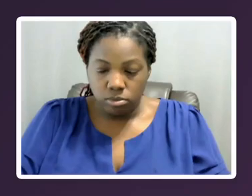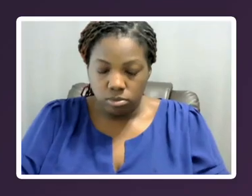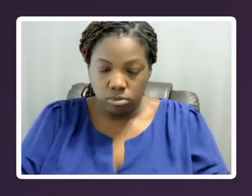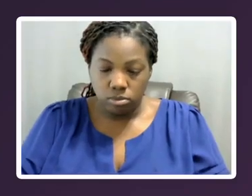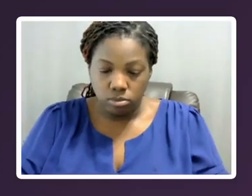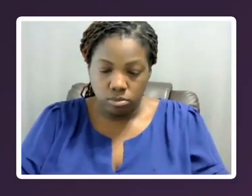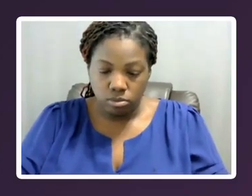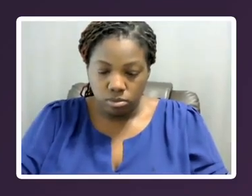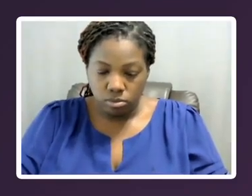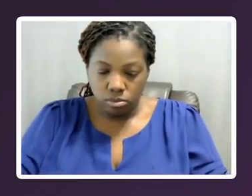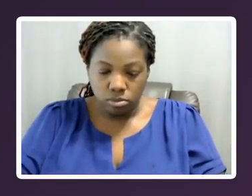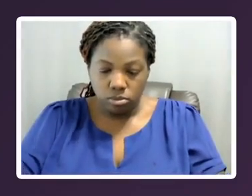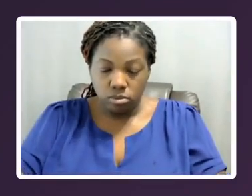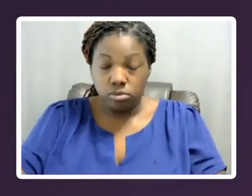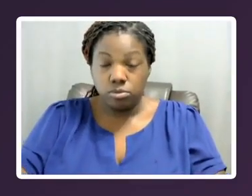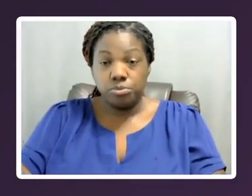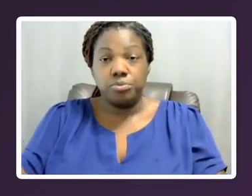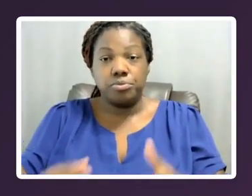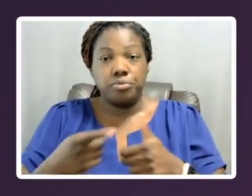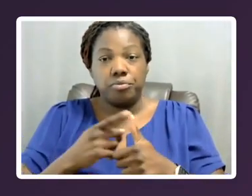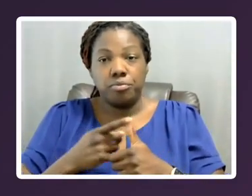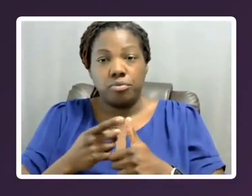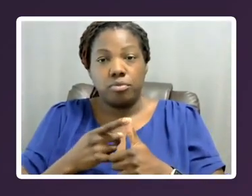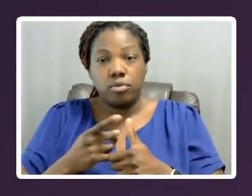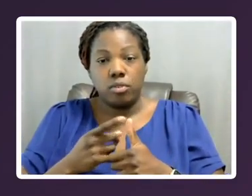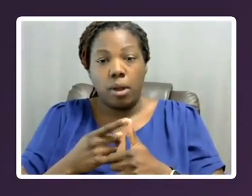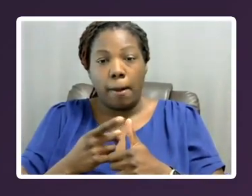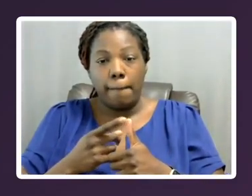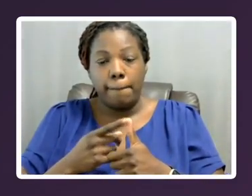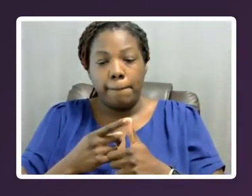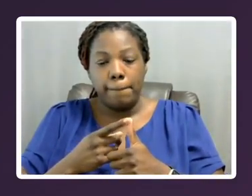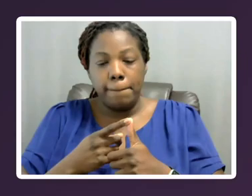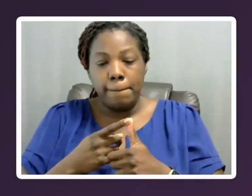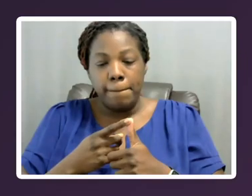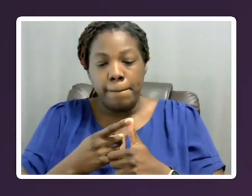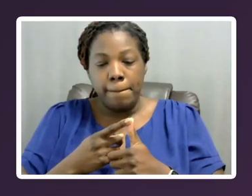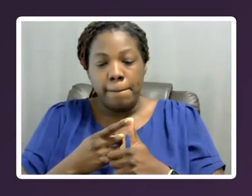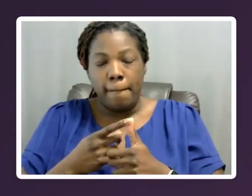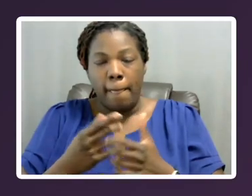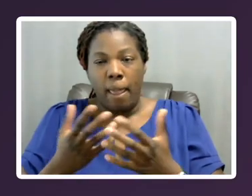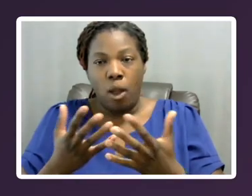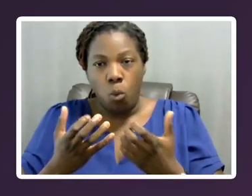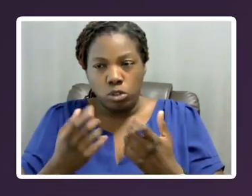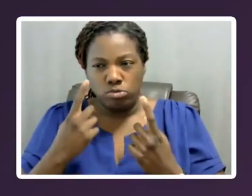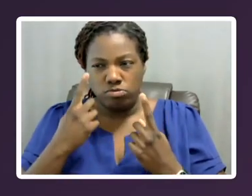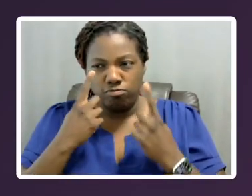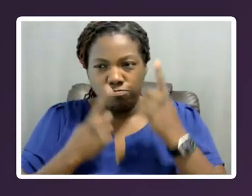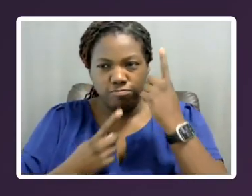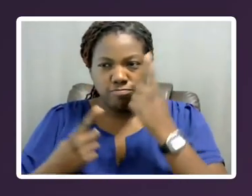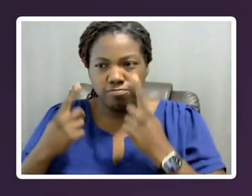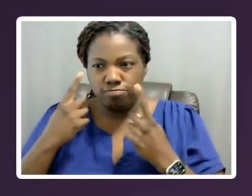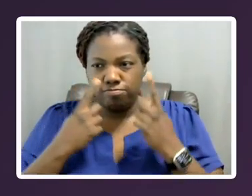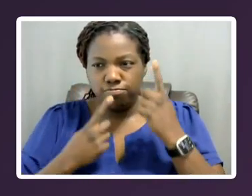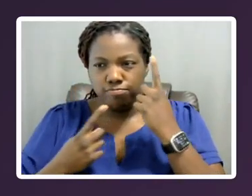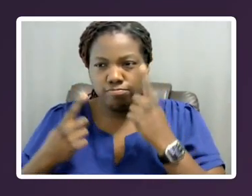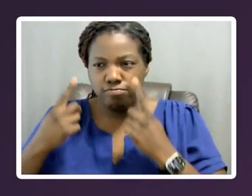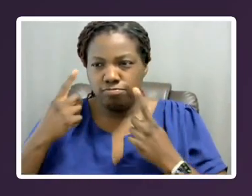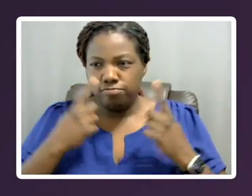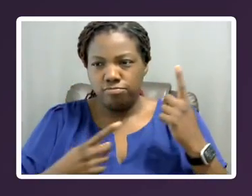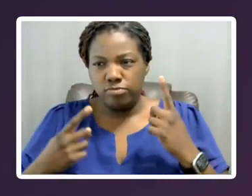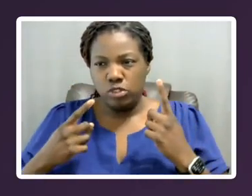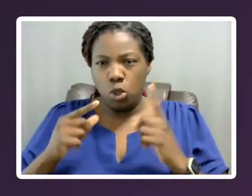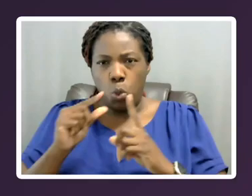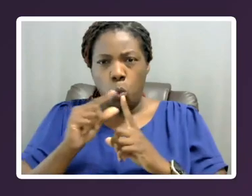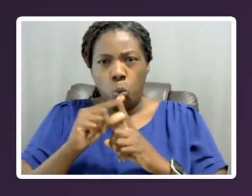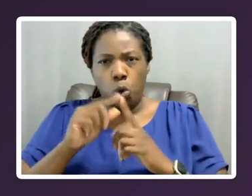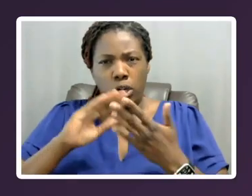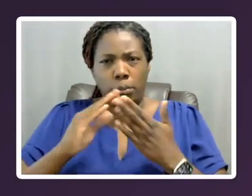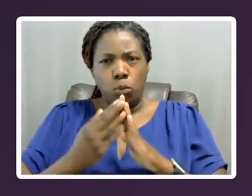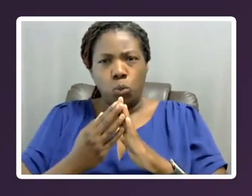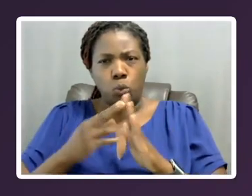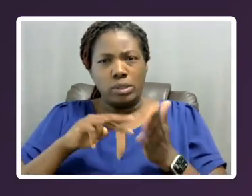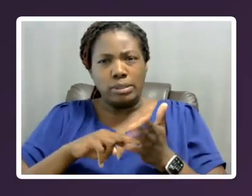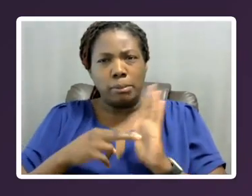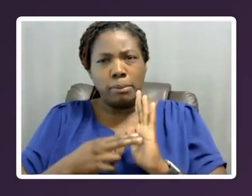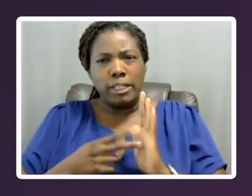So first off, I wanted us to consider the question what does community mean to you. And go ahead and